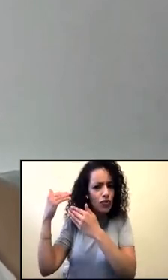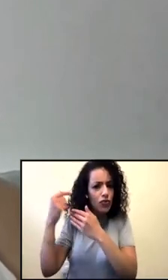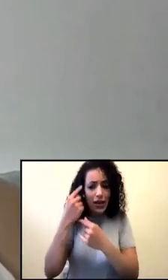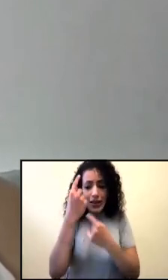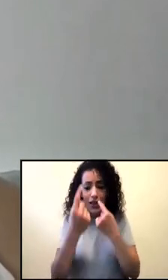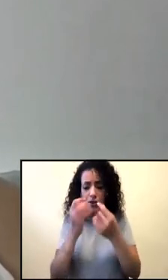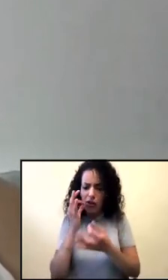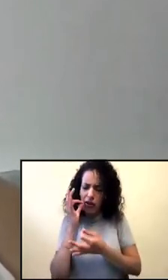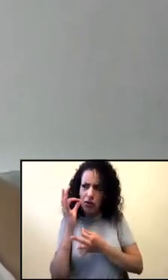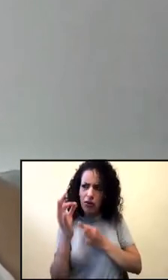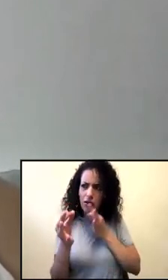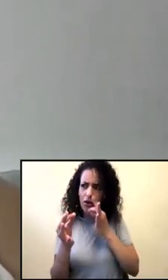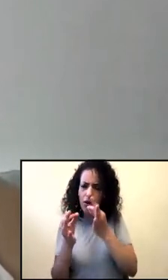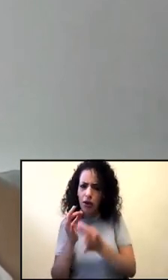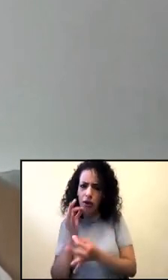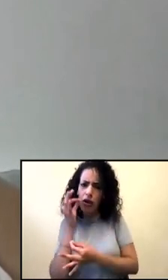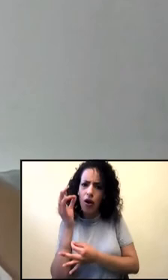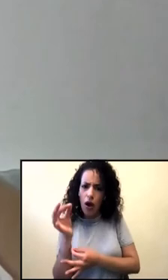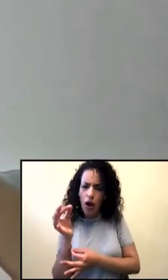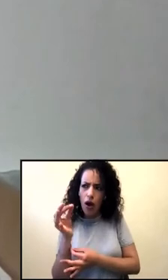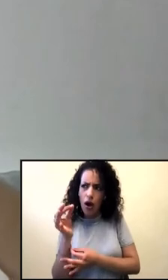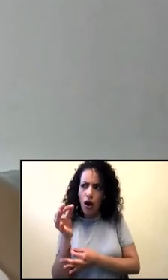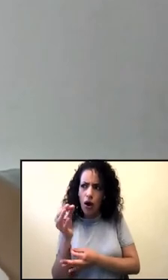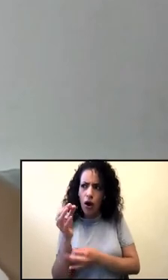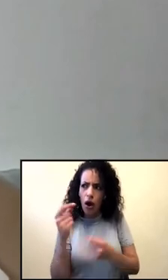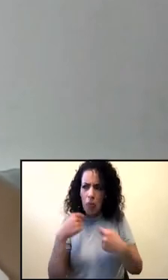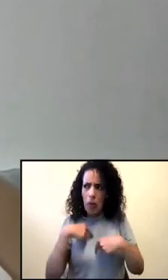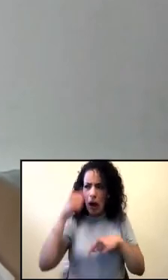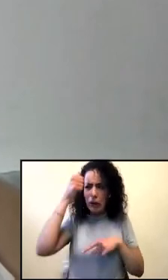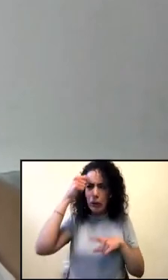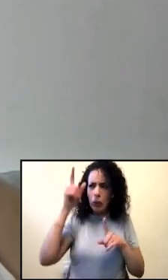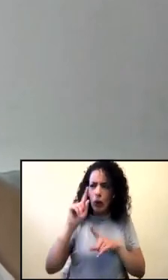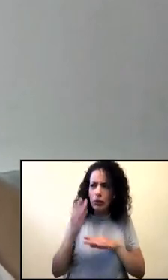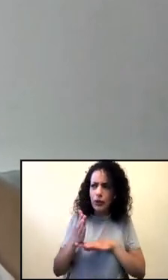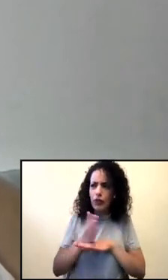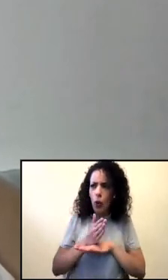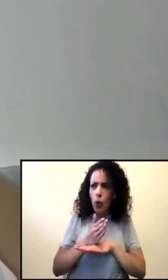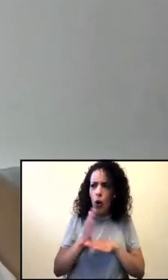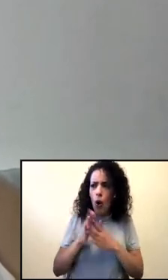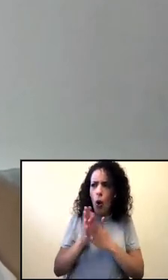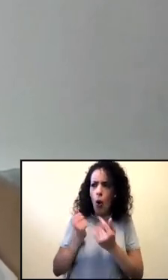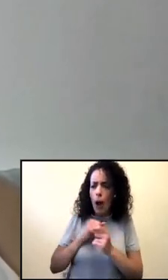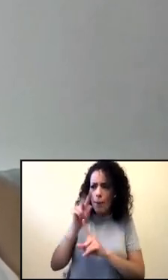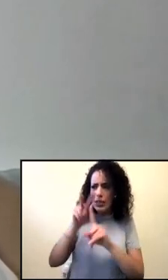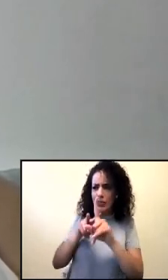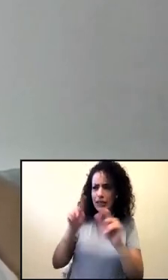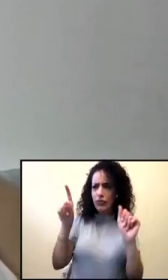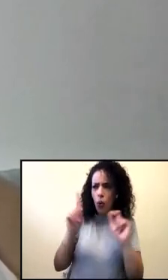a little bit about what they already knew, or how they would have seen it otherwise. So yeah